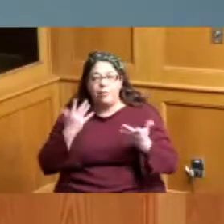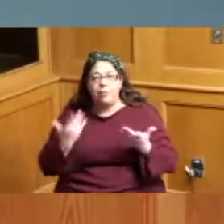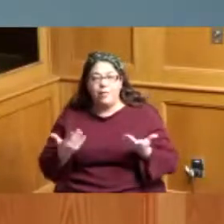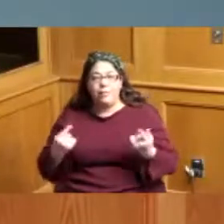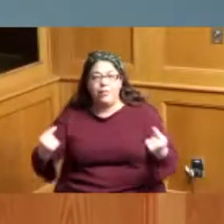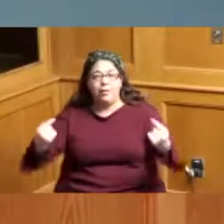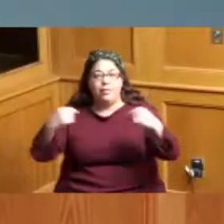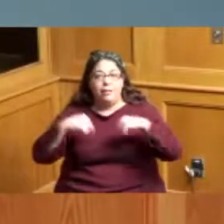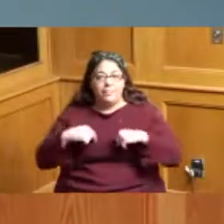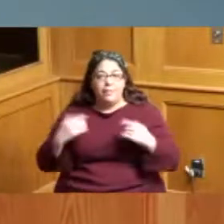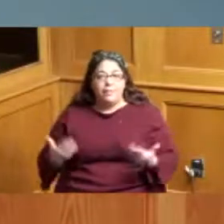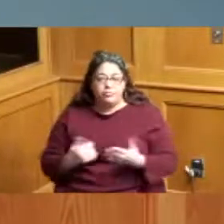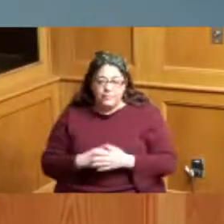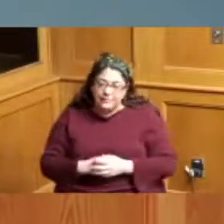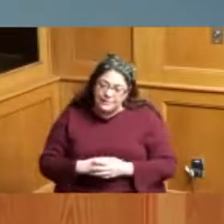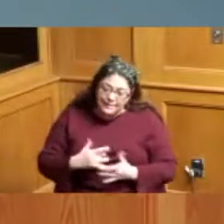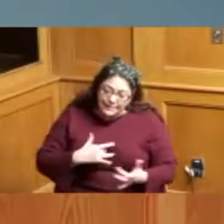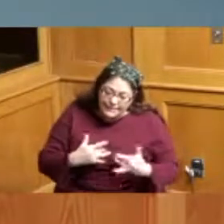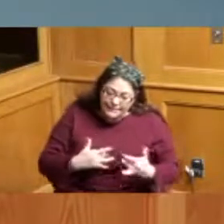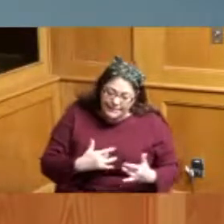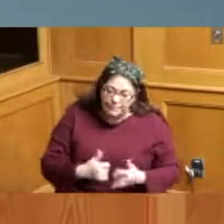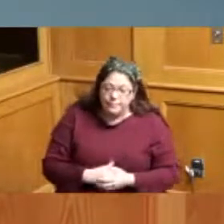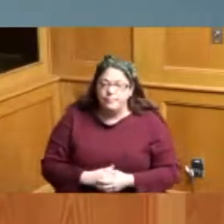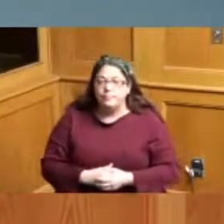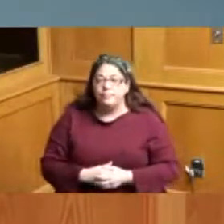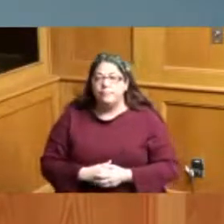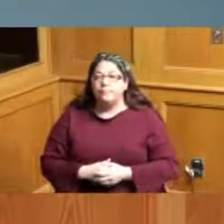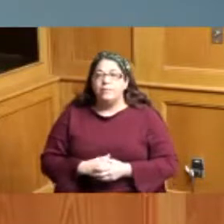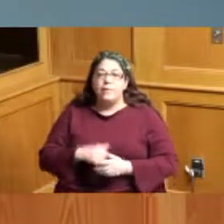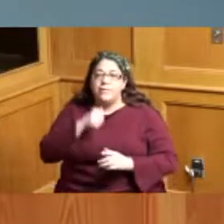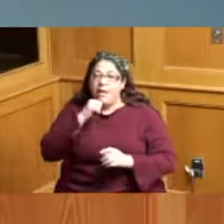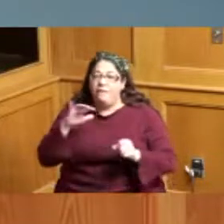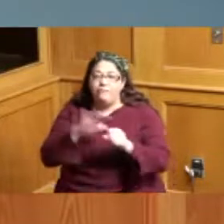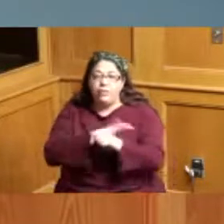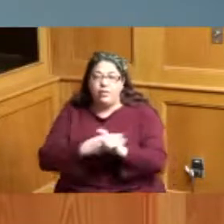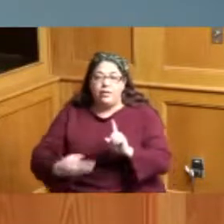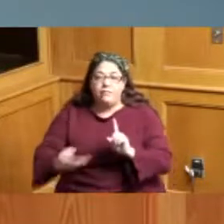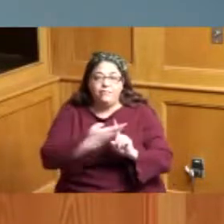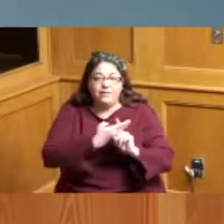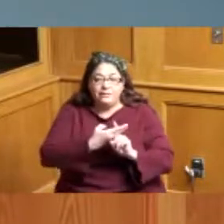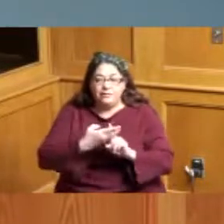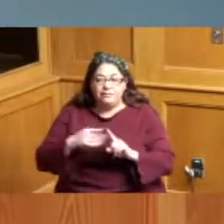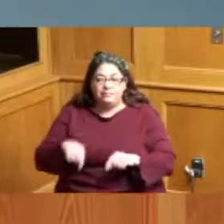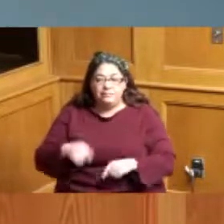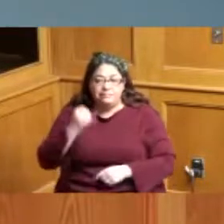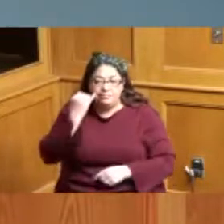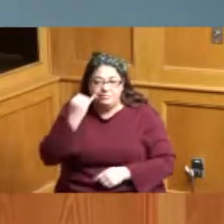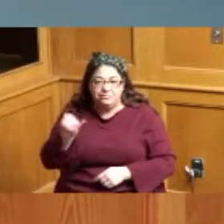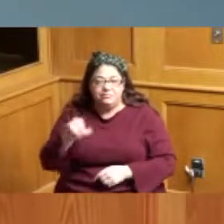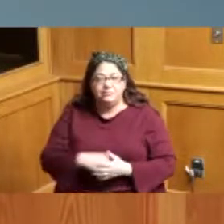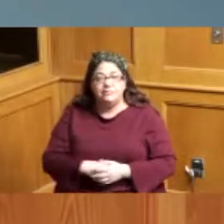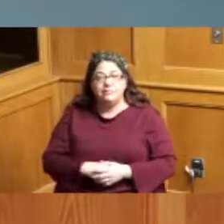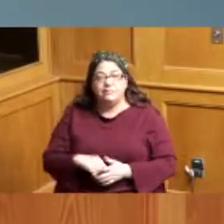stadium so those are my comments so I'm not sold on the idea I know the taxpayers should be able